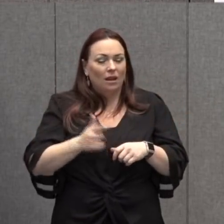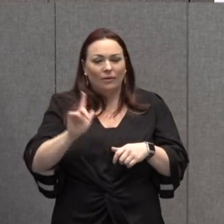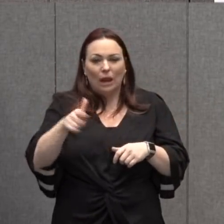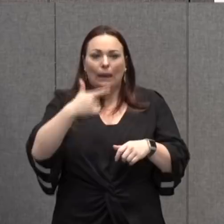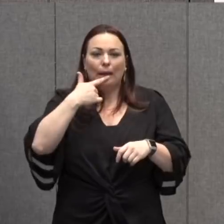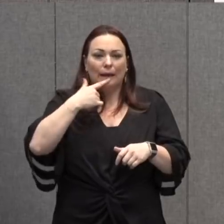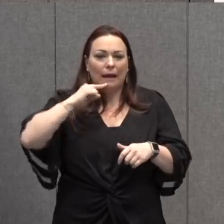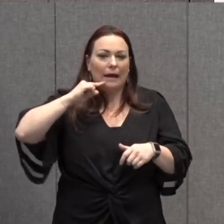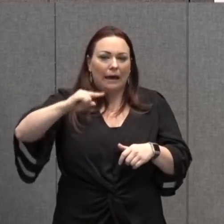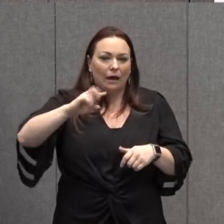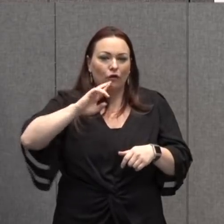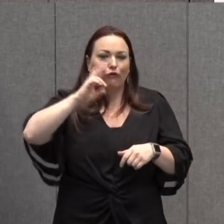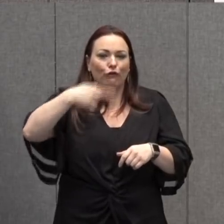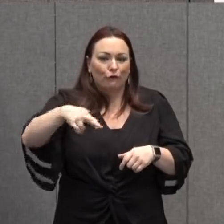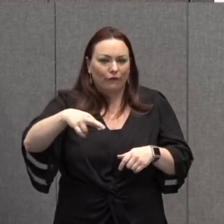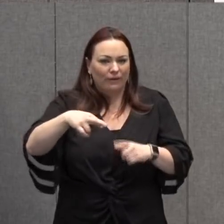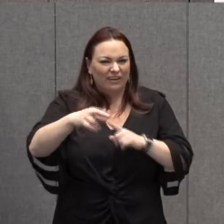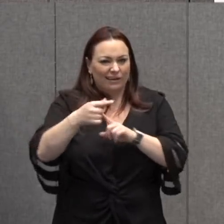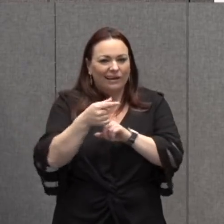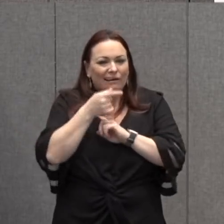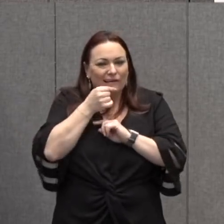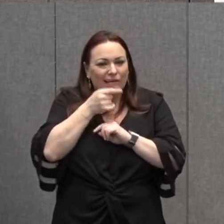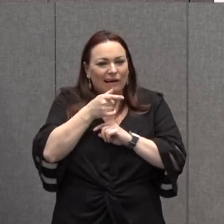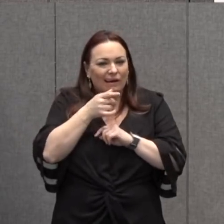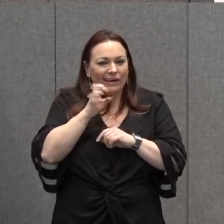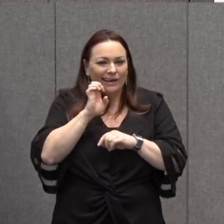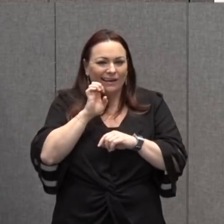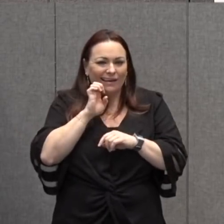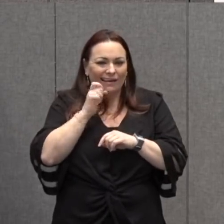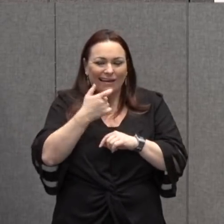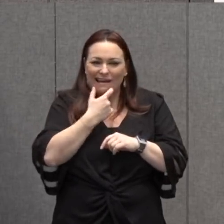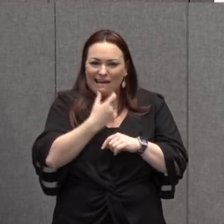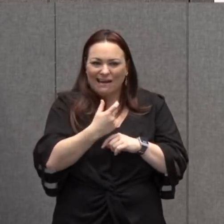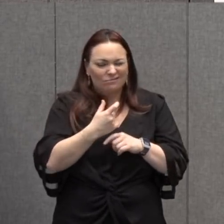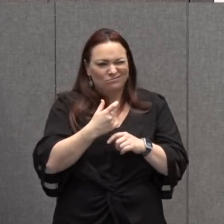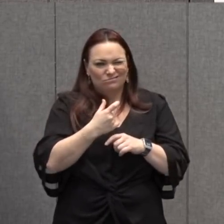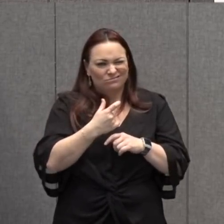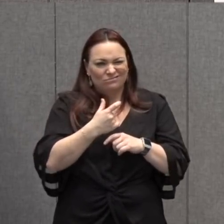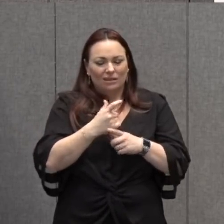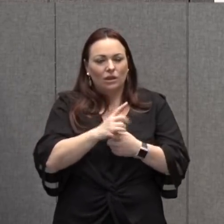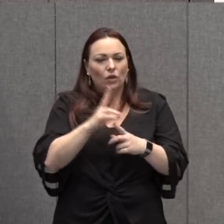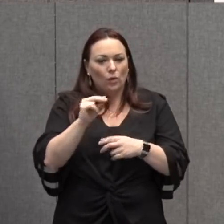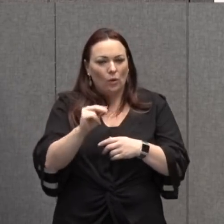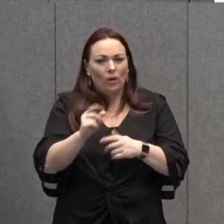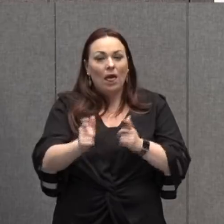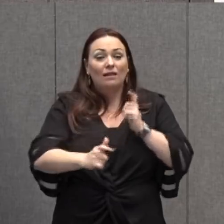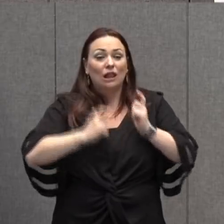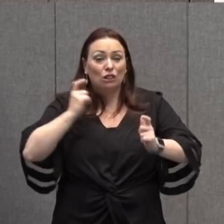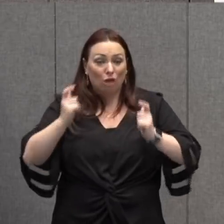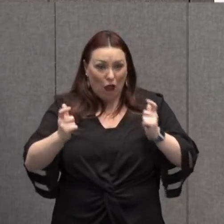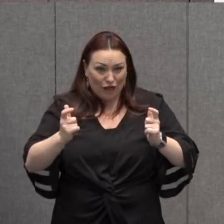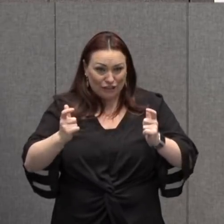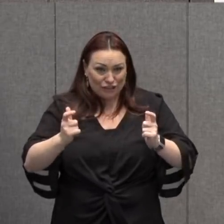That doesn't make sense, and this E, mm. It's large. It's the word large, am I right? You are, you are. - Yes! Okay.